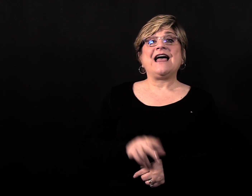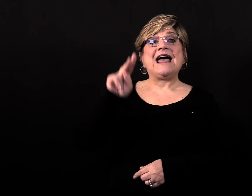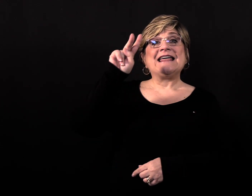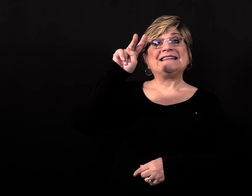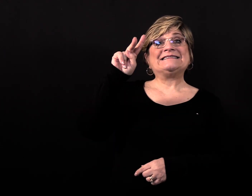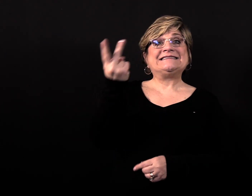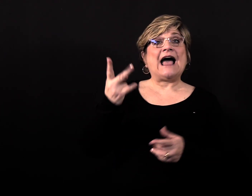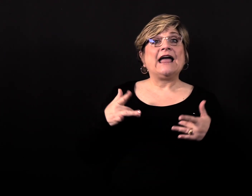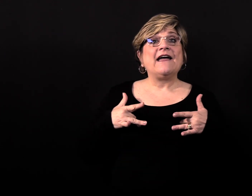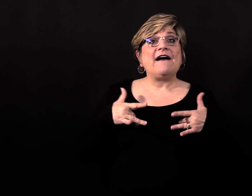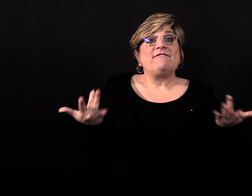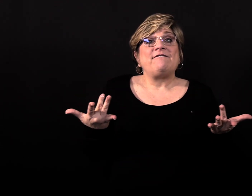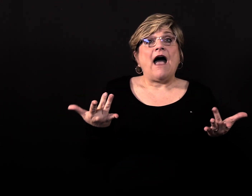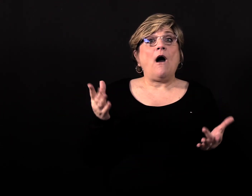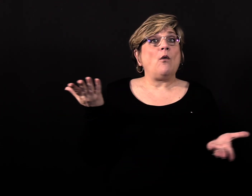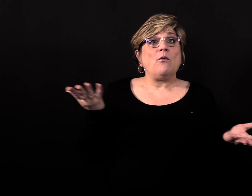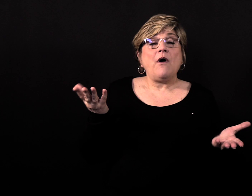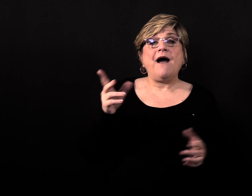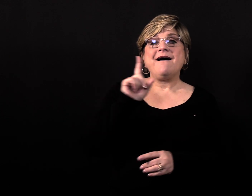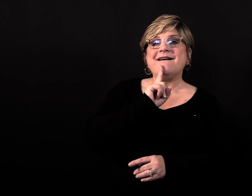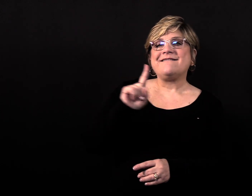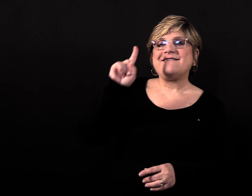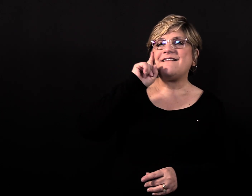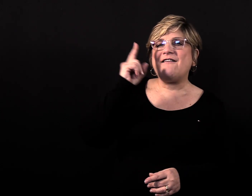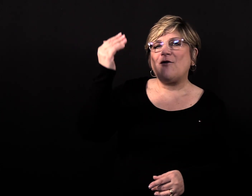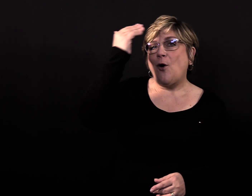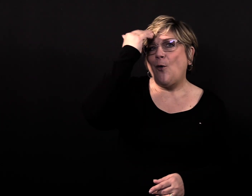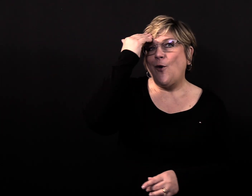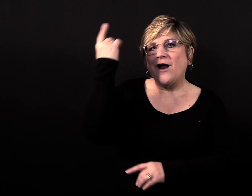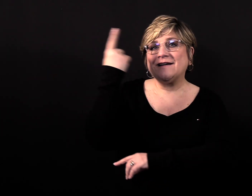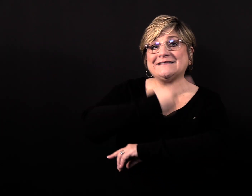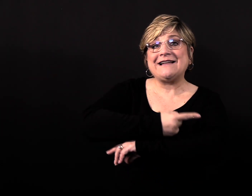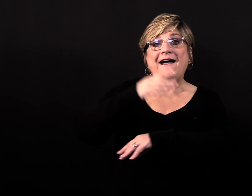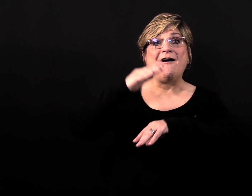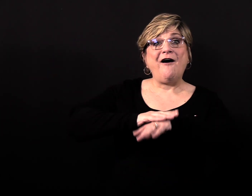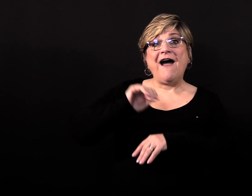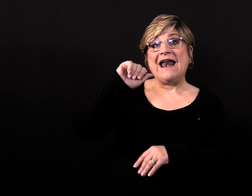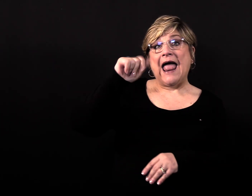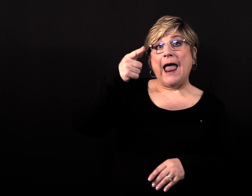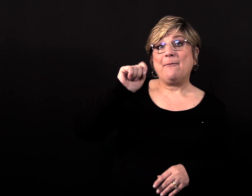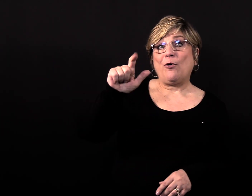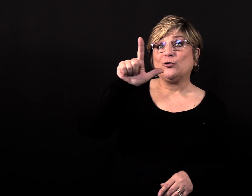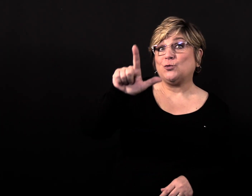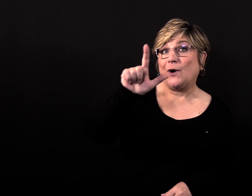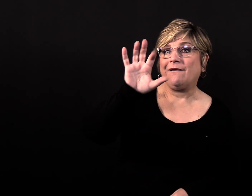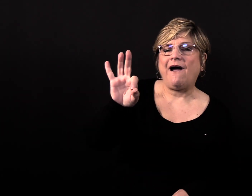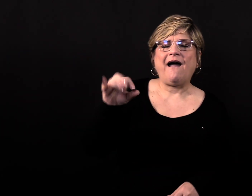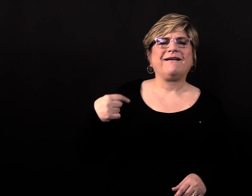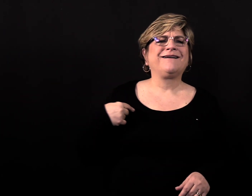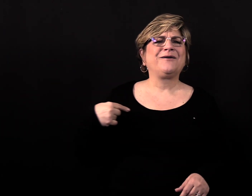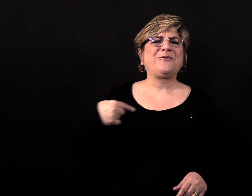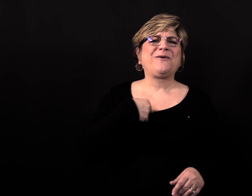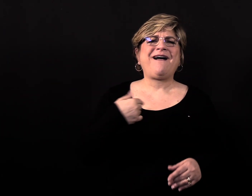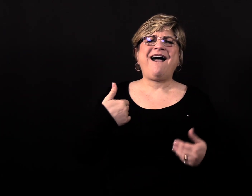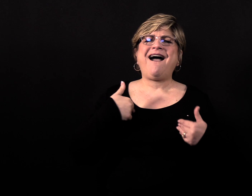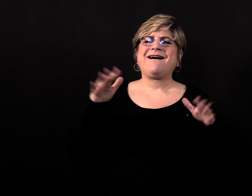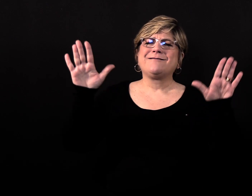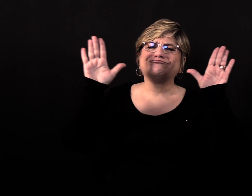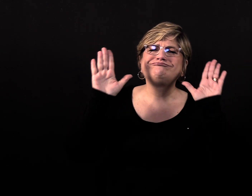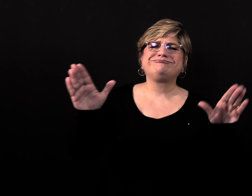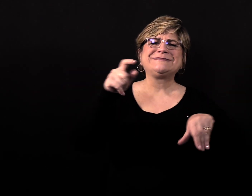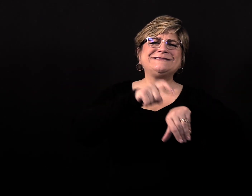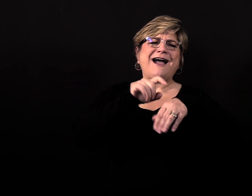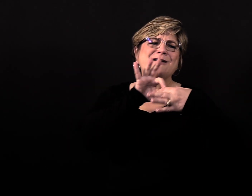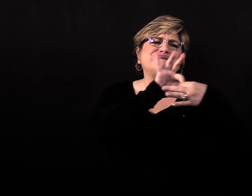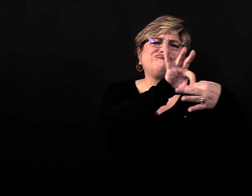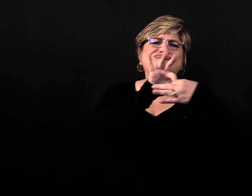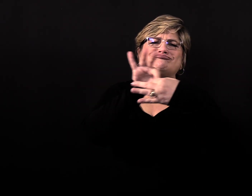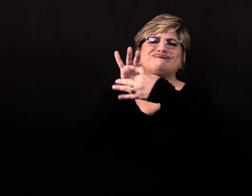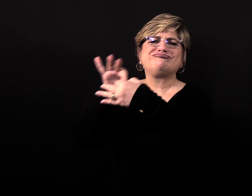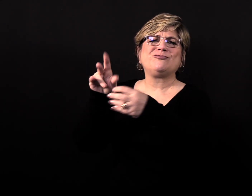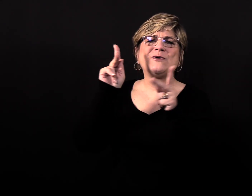The second event was the Deaf Awareness Day on April 29th. We had a great time connecting with